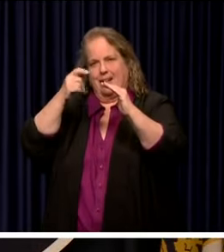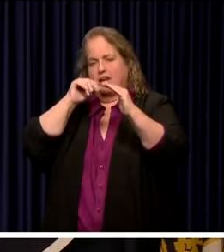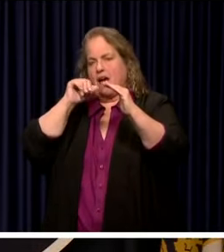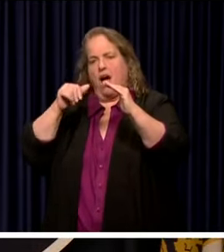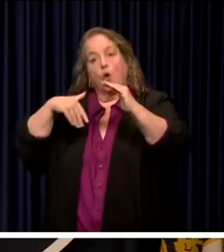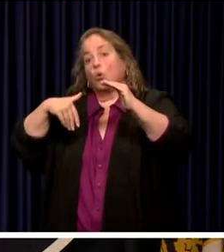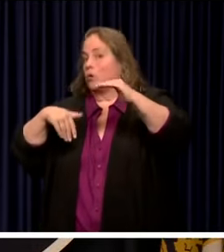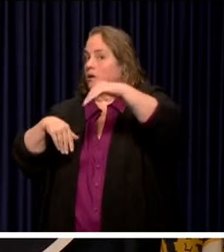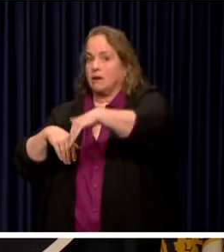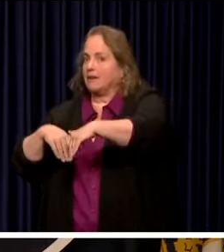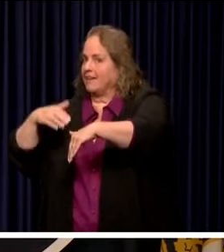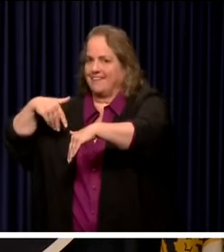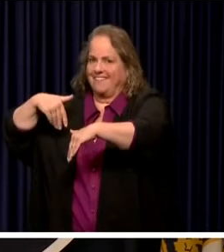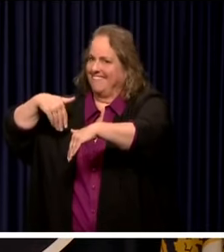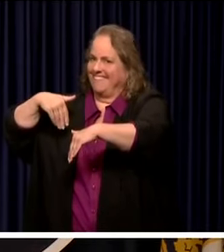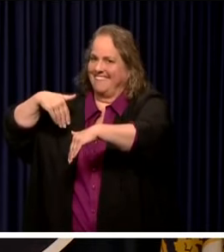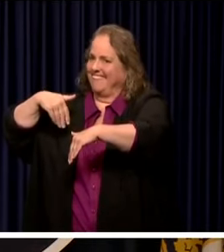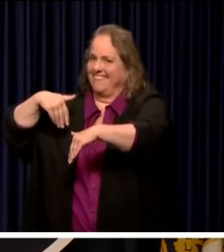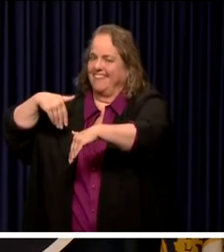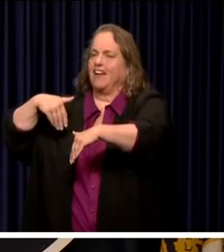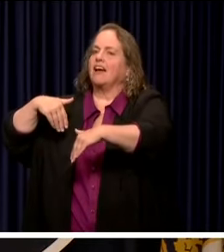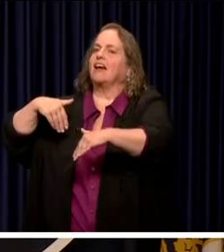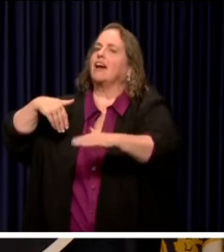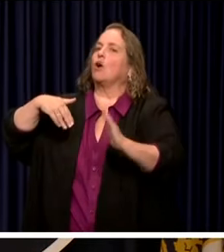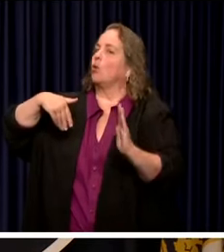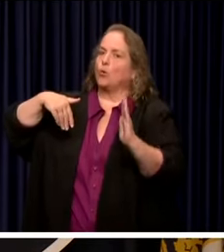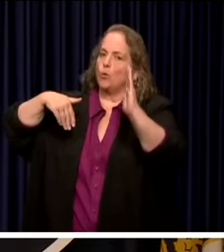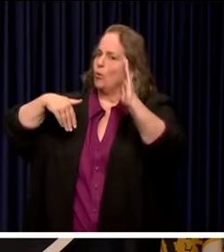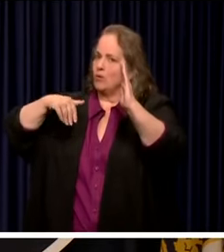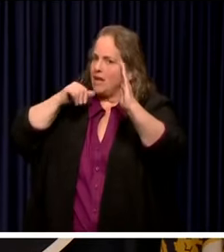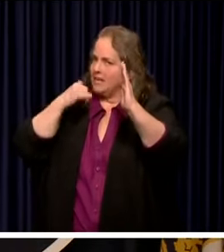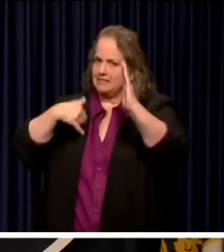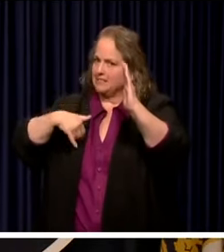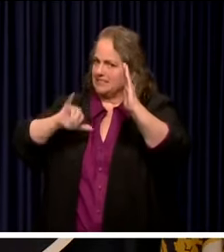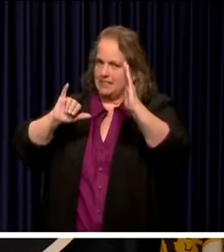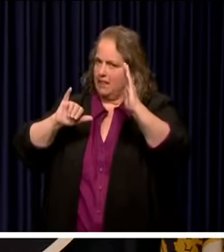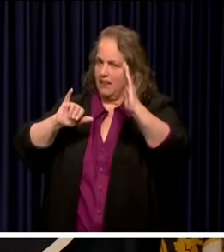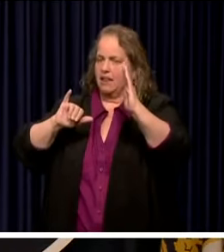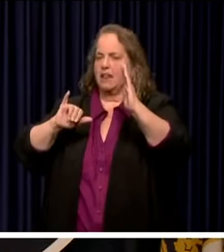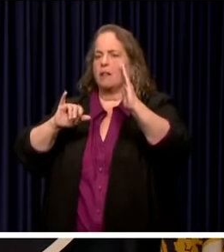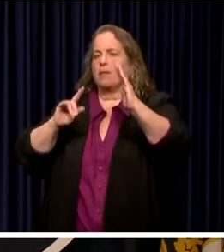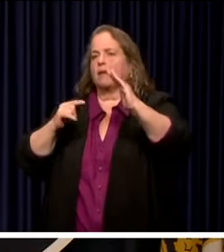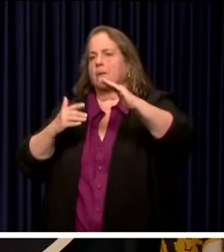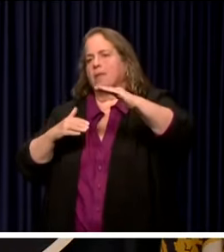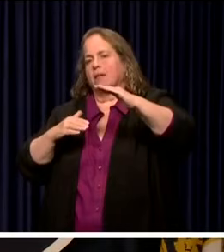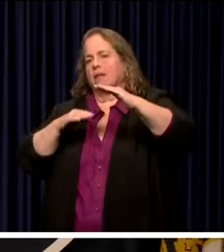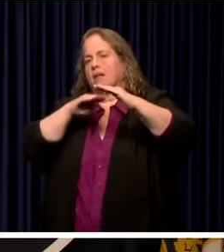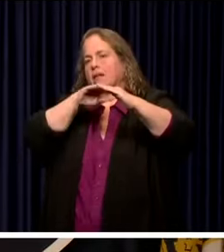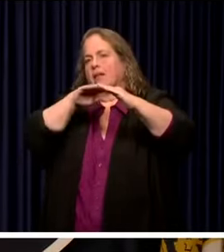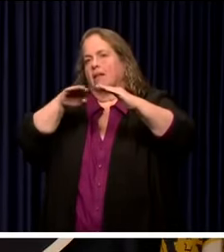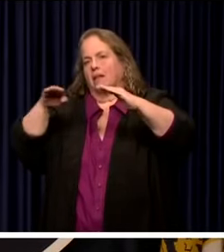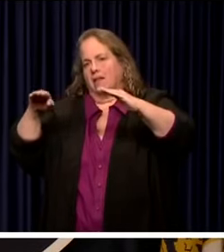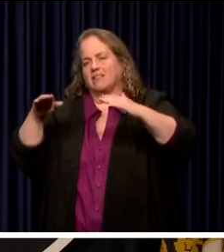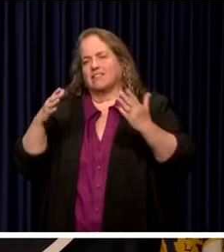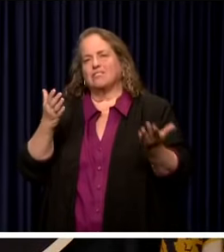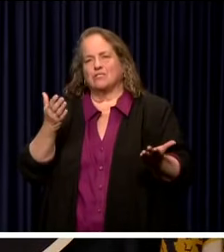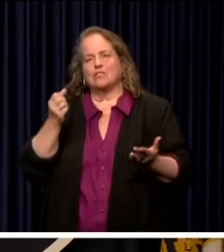TO BE THINKING ABOUT THEM.